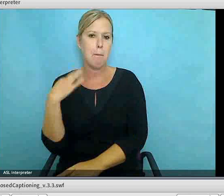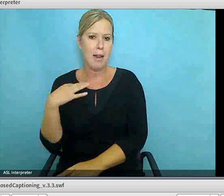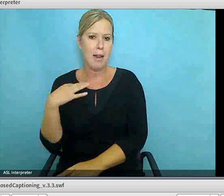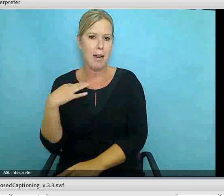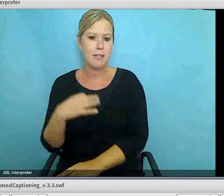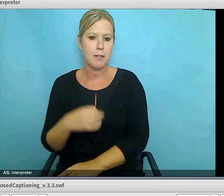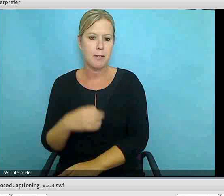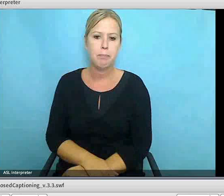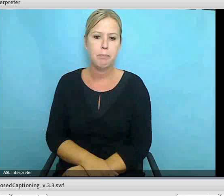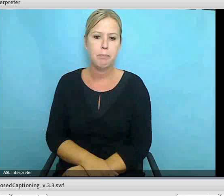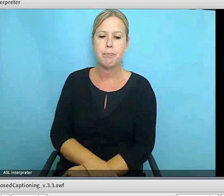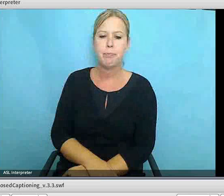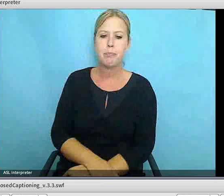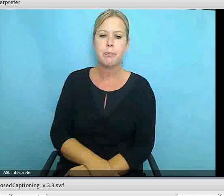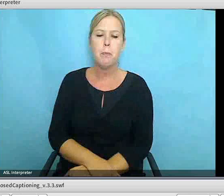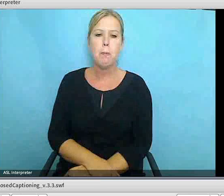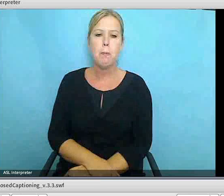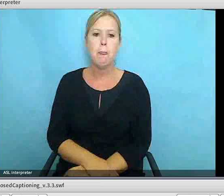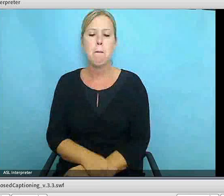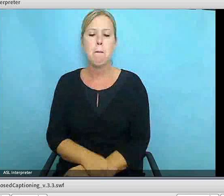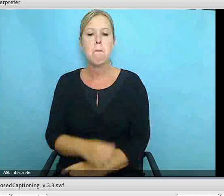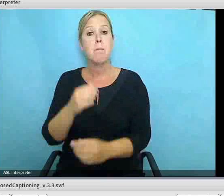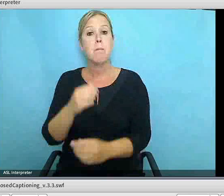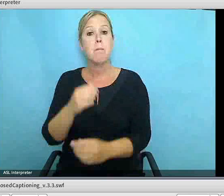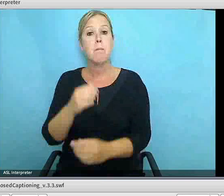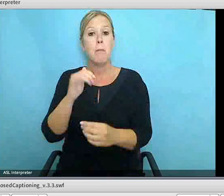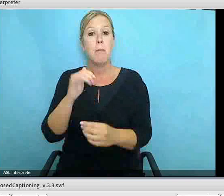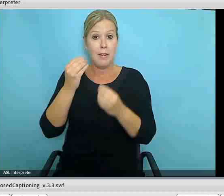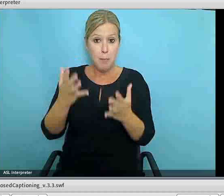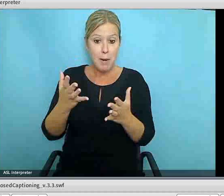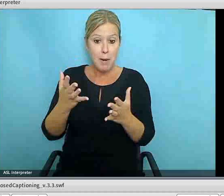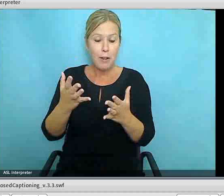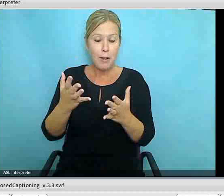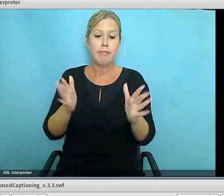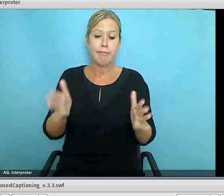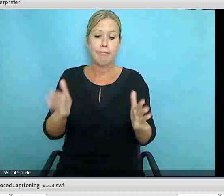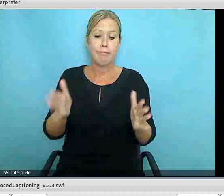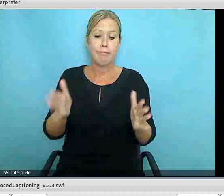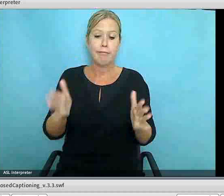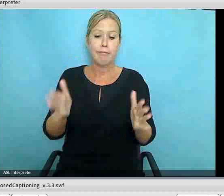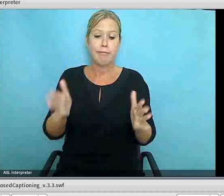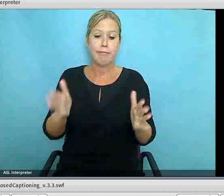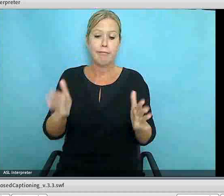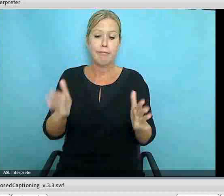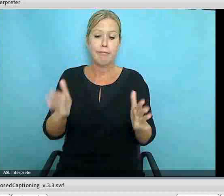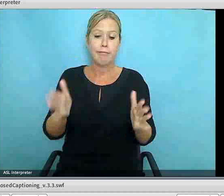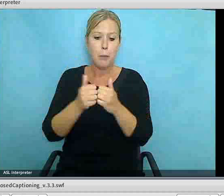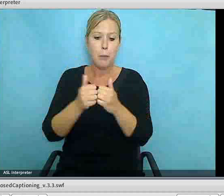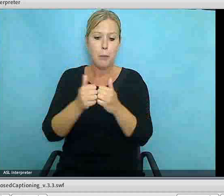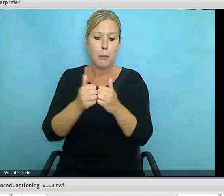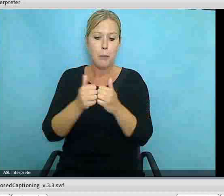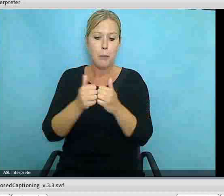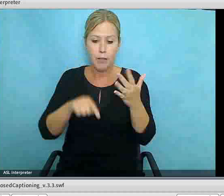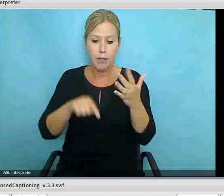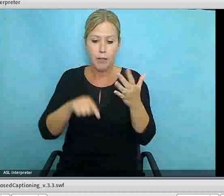The mailing will also include an Enrollment Decision Form, and that form will list the